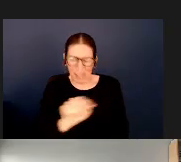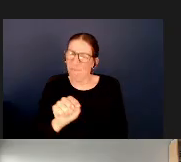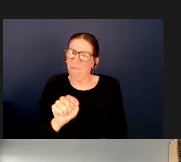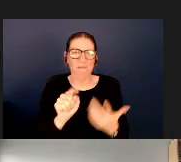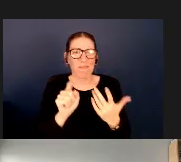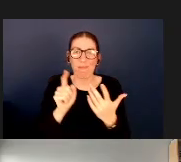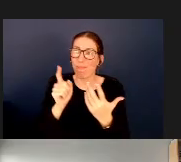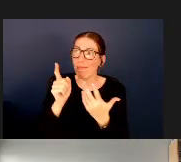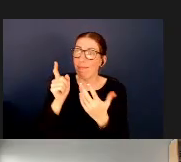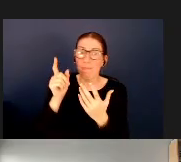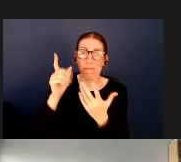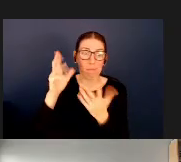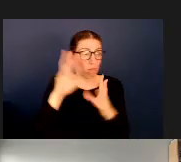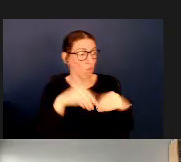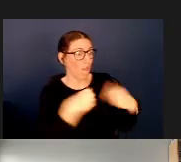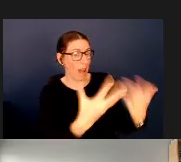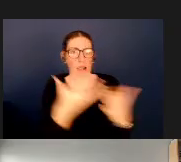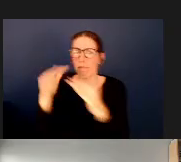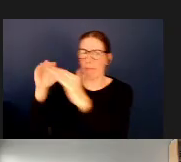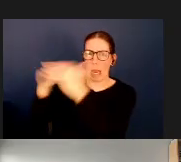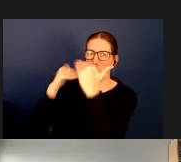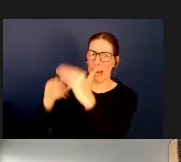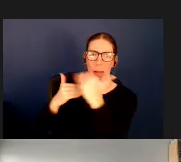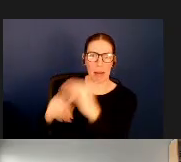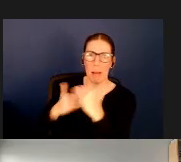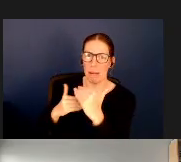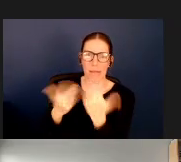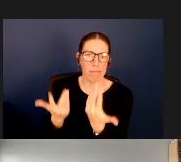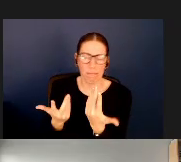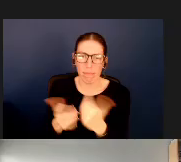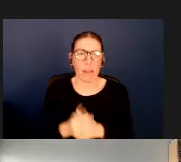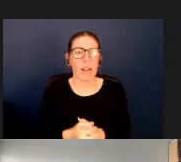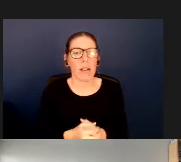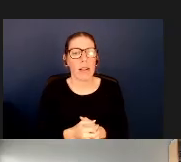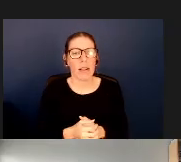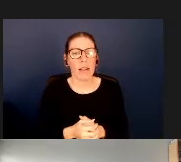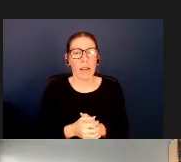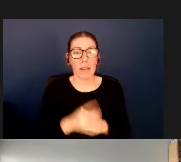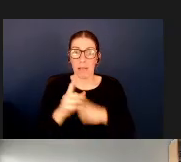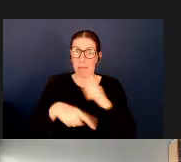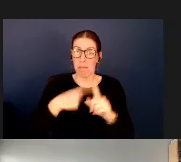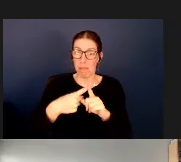service provisions available to them resemble old institutional models. Private services lack